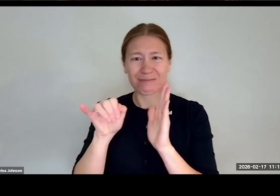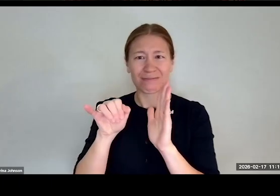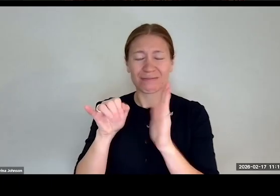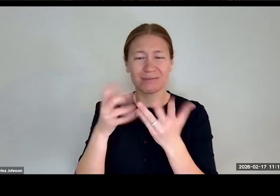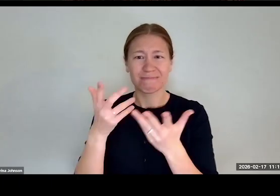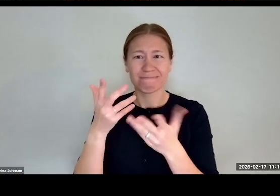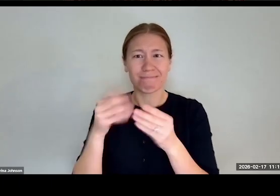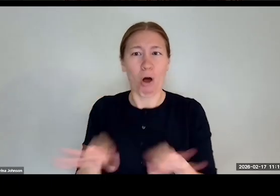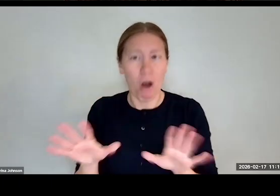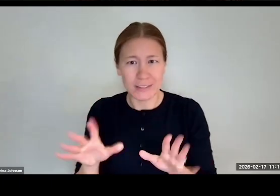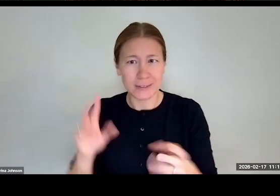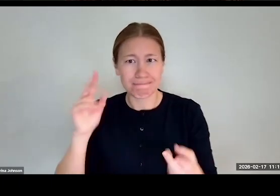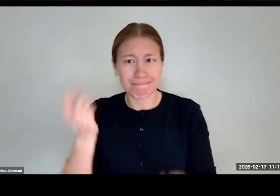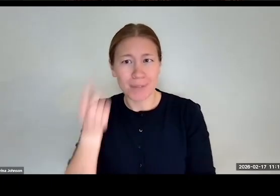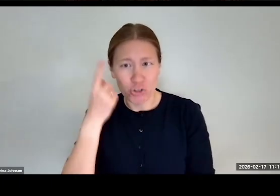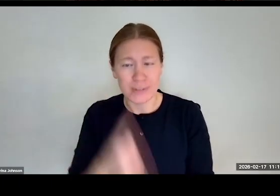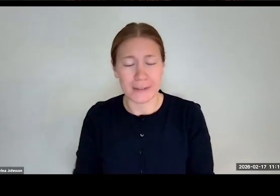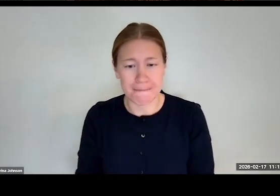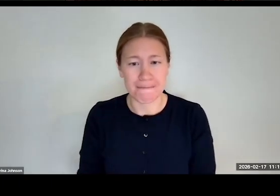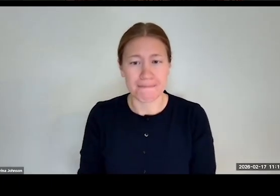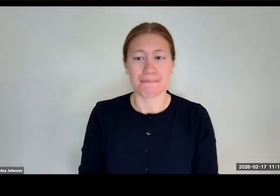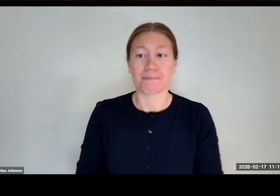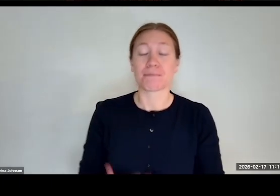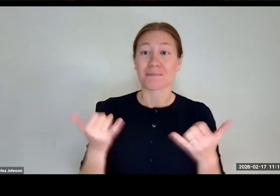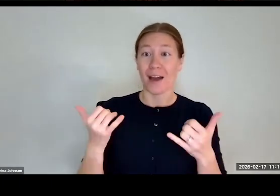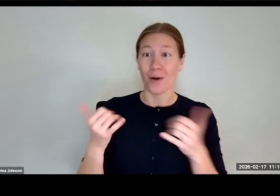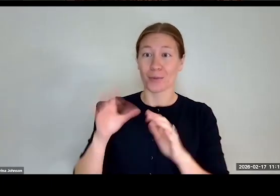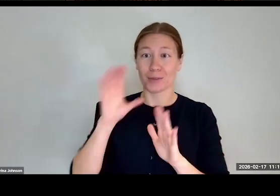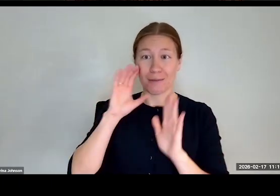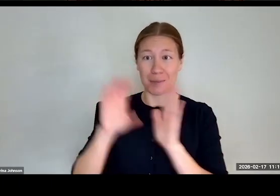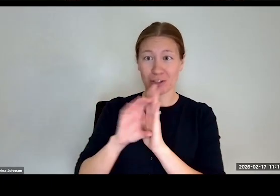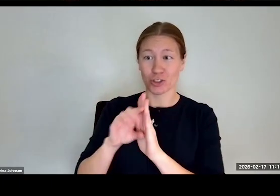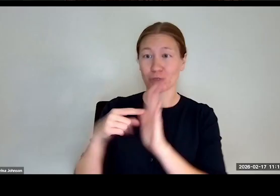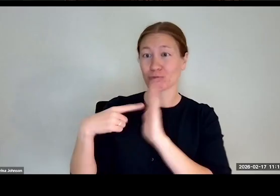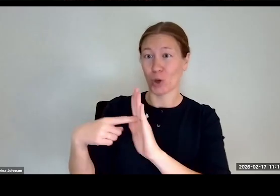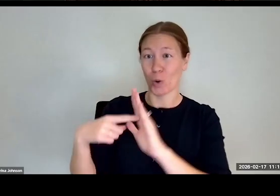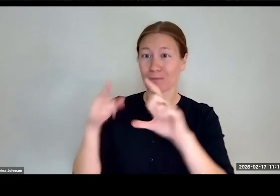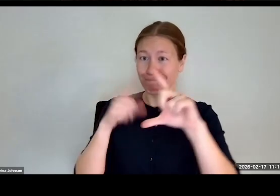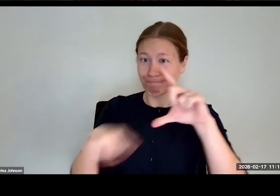And so we've got an example on this slide of a pie chart which is divided into three colored areas.